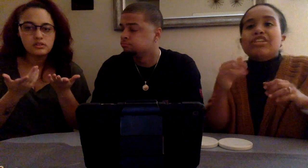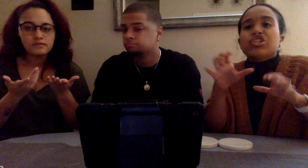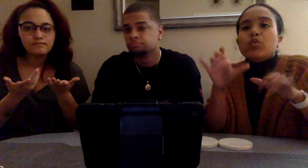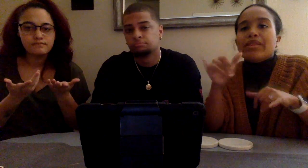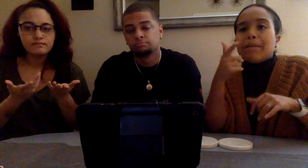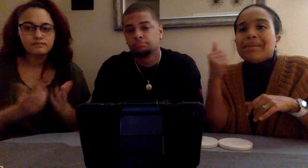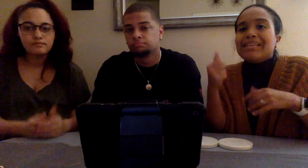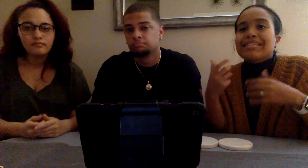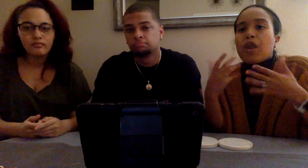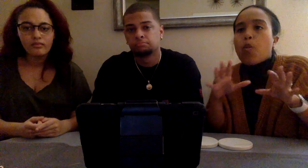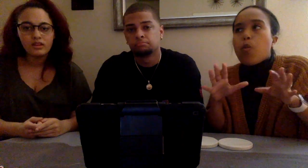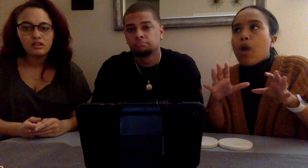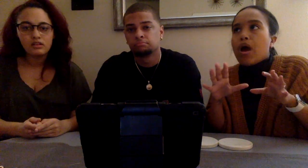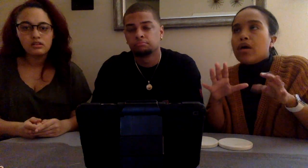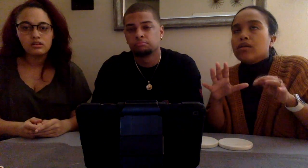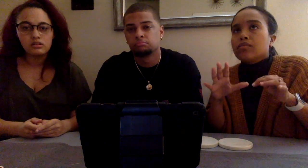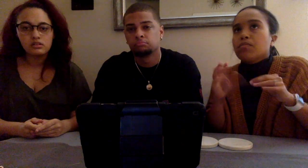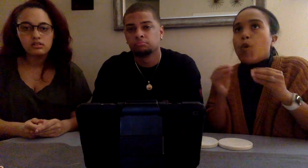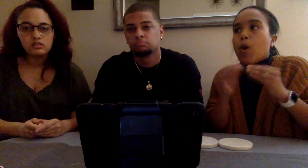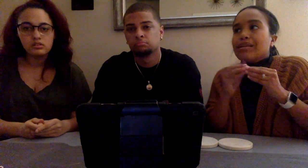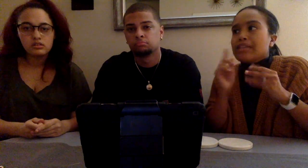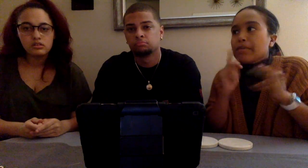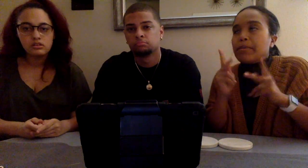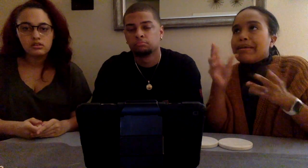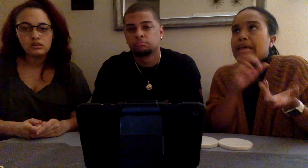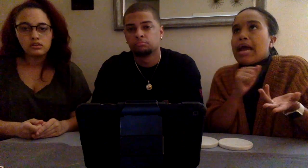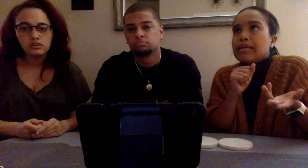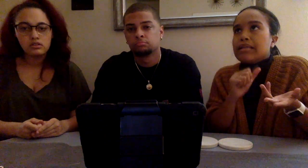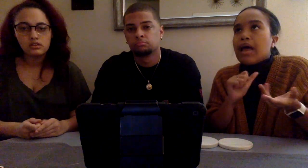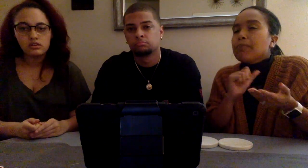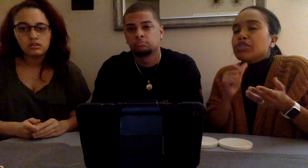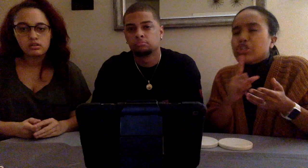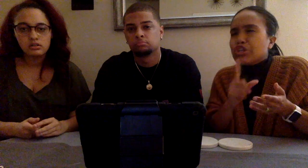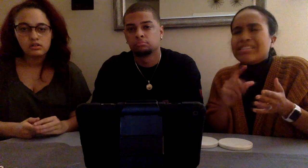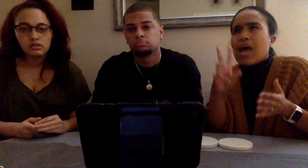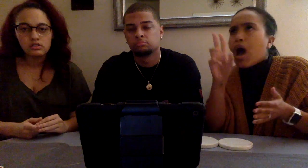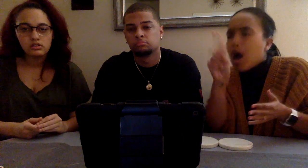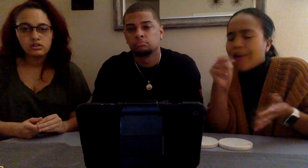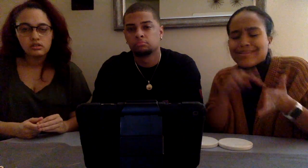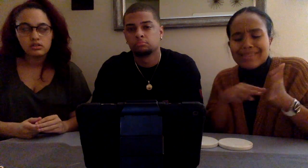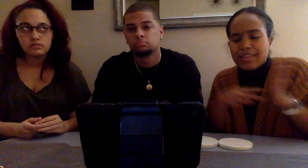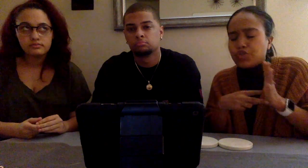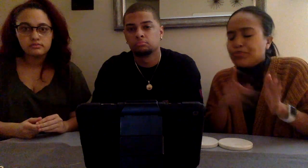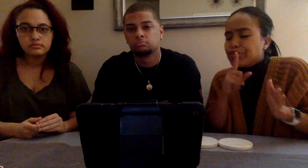V: I am assuming that they don't want MORE deaf people, I guess. I believe it is unintentional.